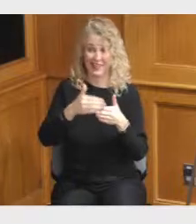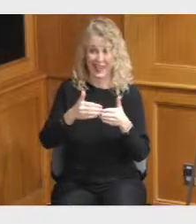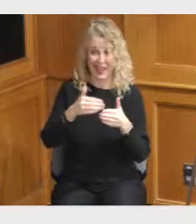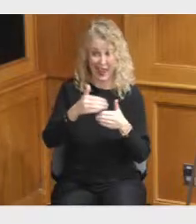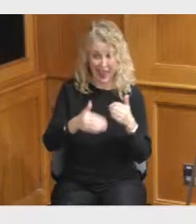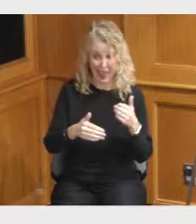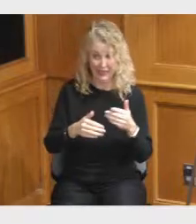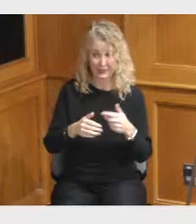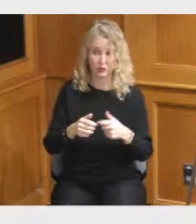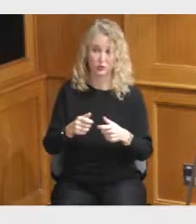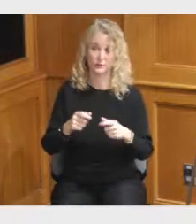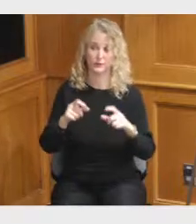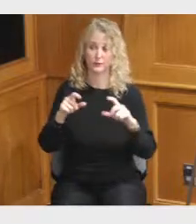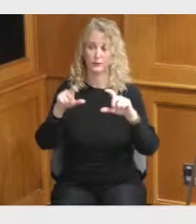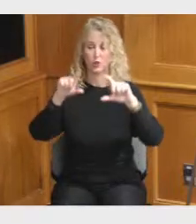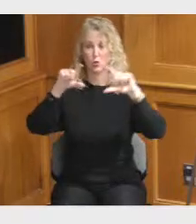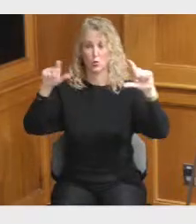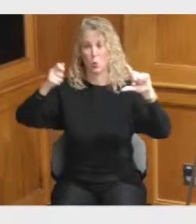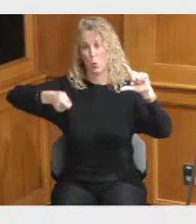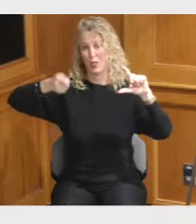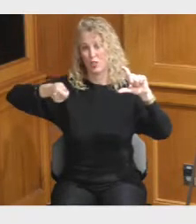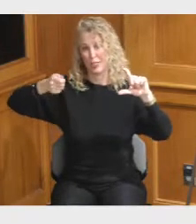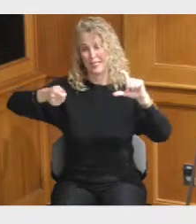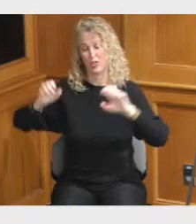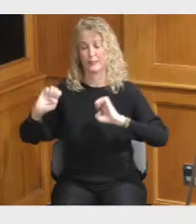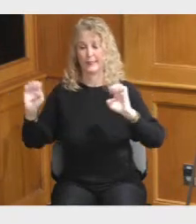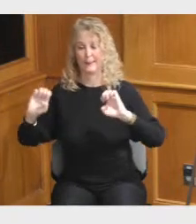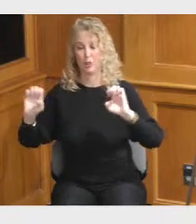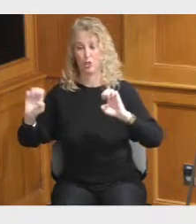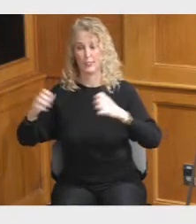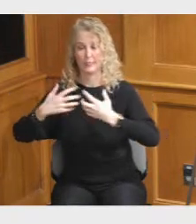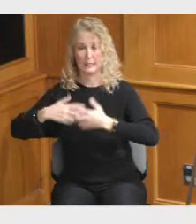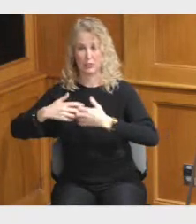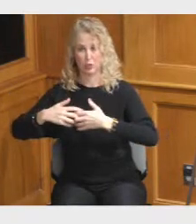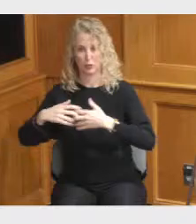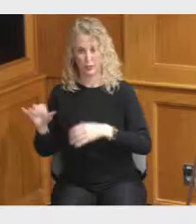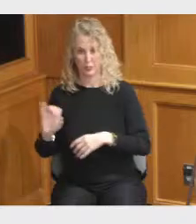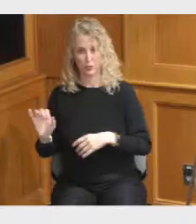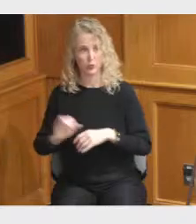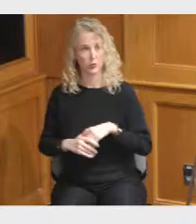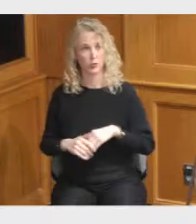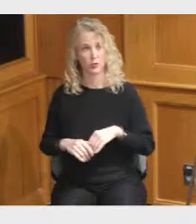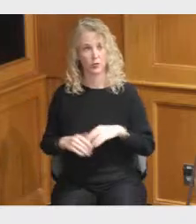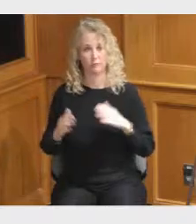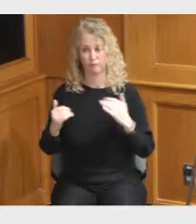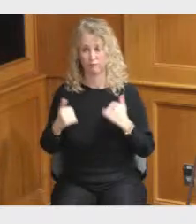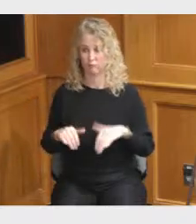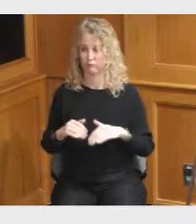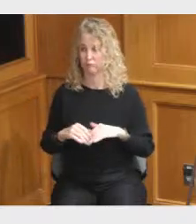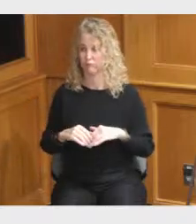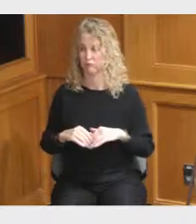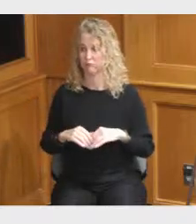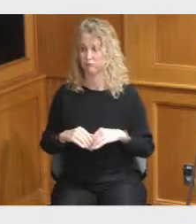gear and emergency generators those are our long lead items those are due in towards the end of the